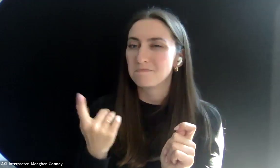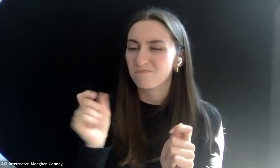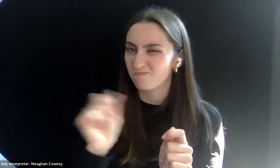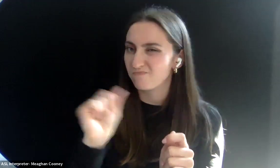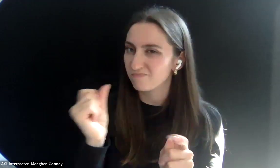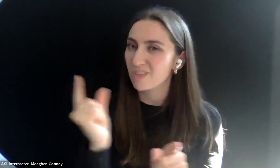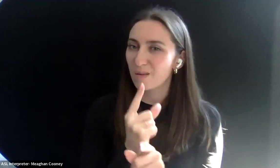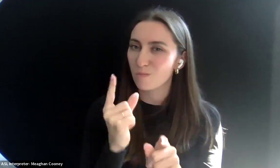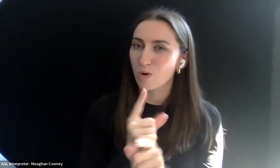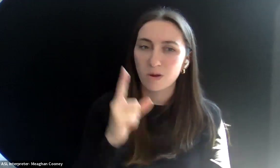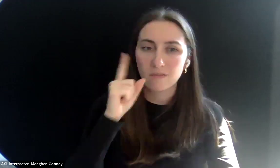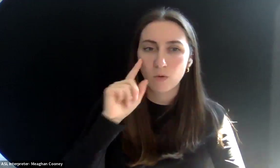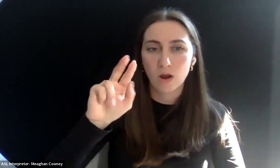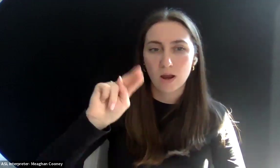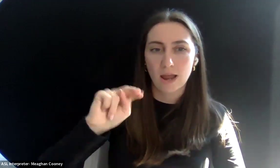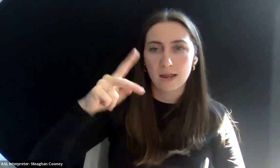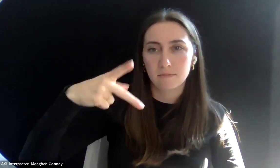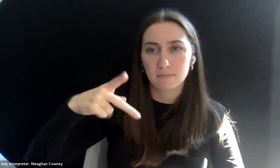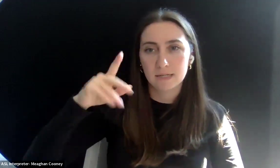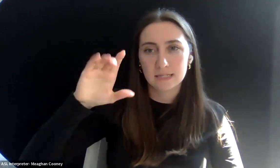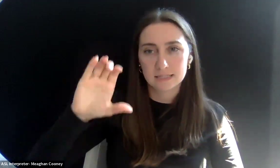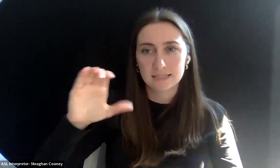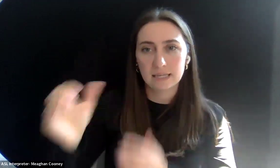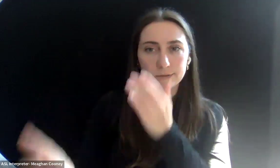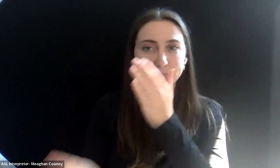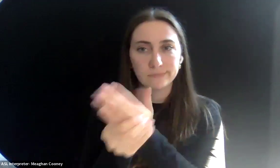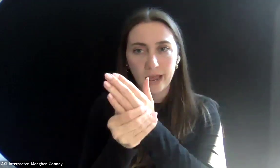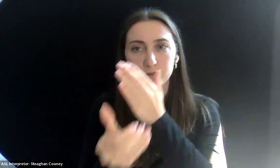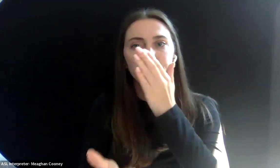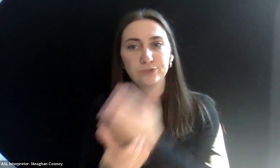Project change notices also to attach a basic climate risk